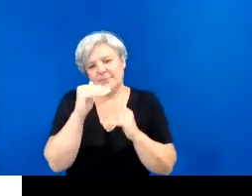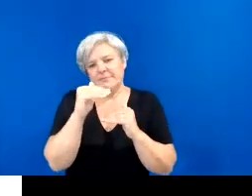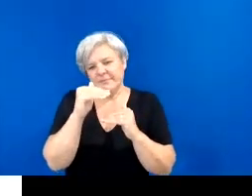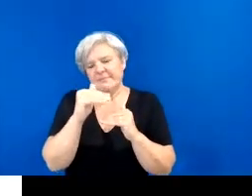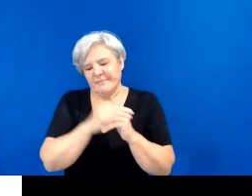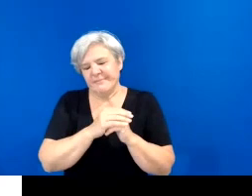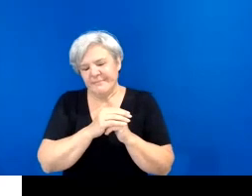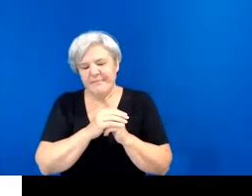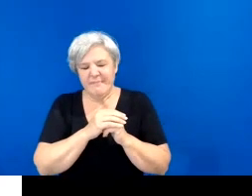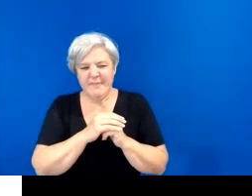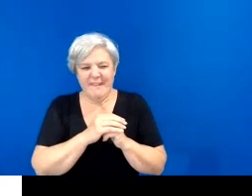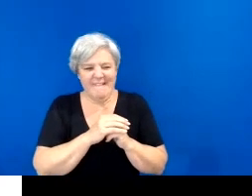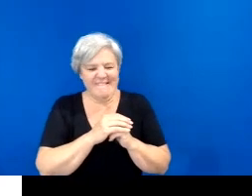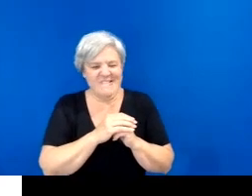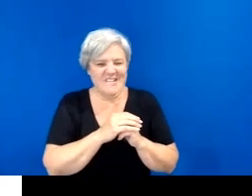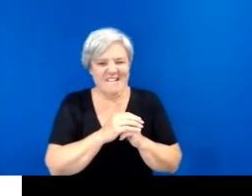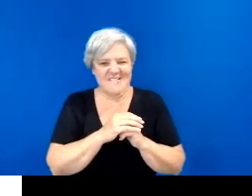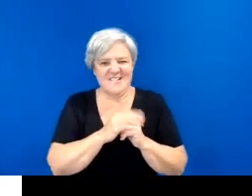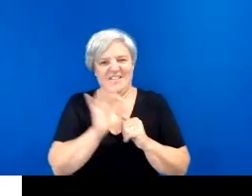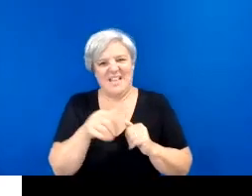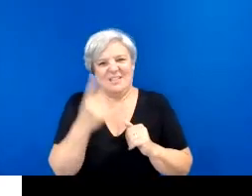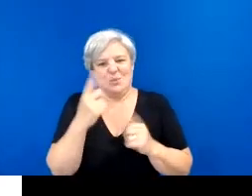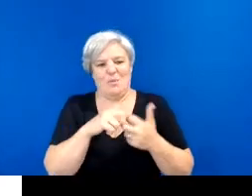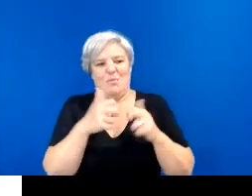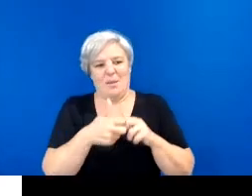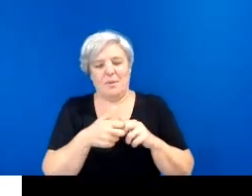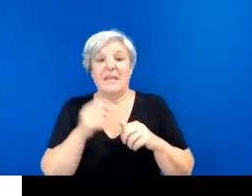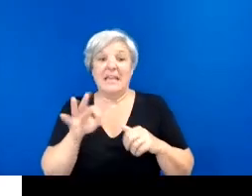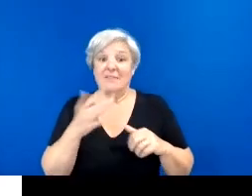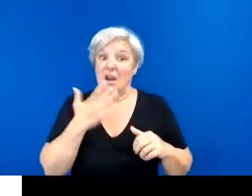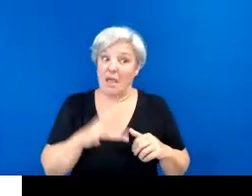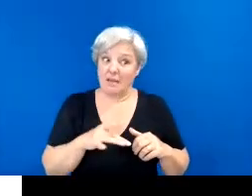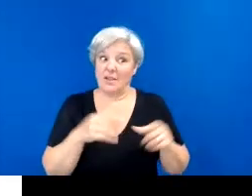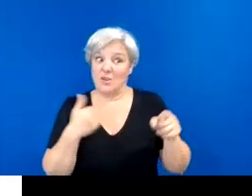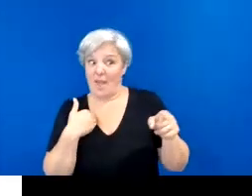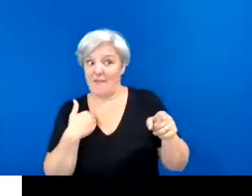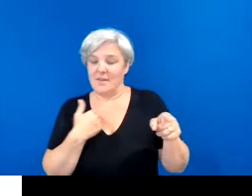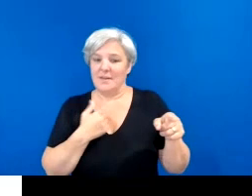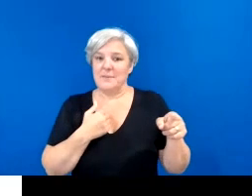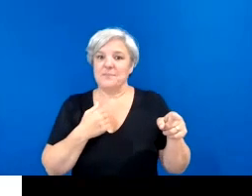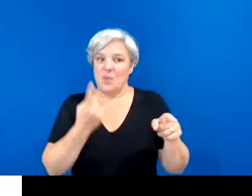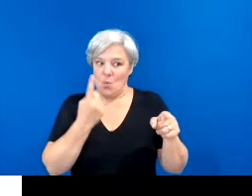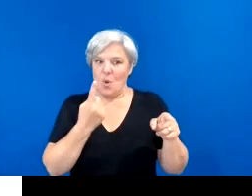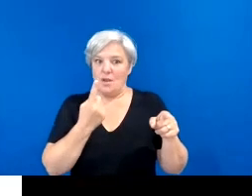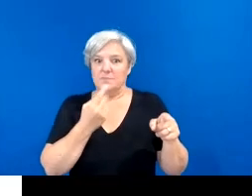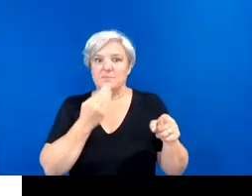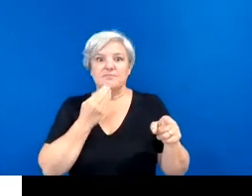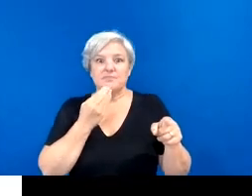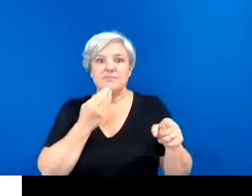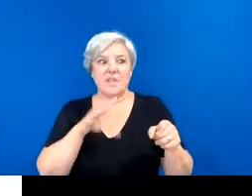So that's kind of the problem. So if you're lucky enough to have one of the find something here,